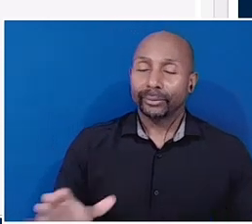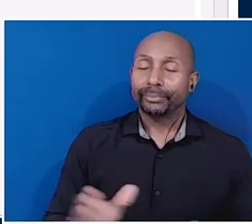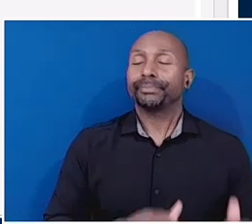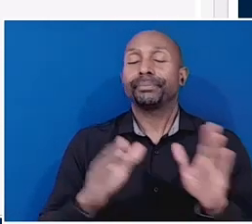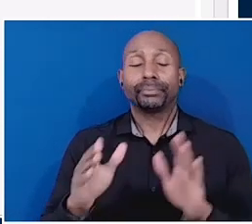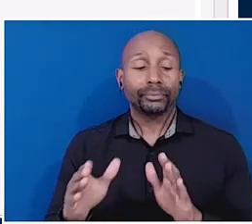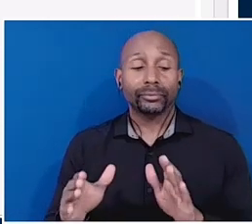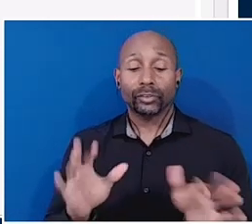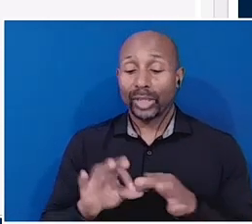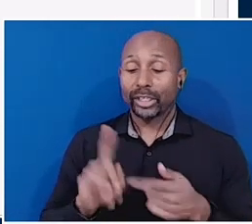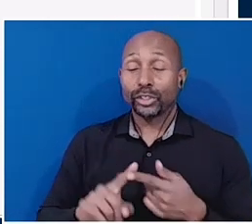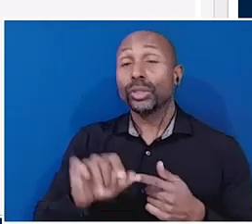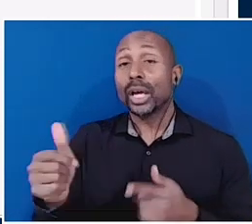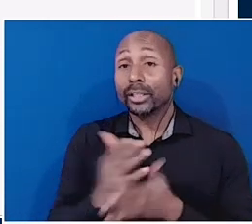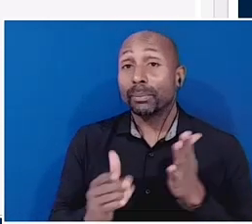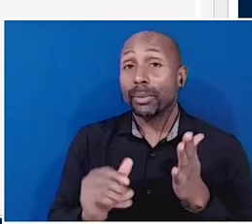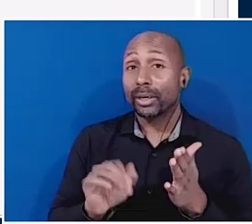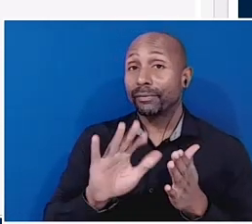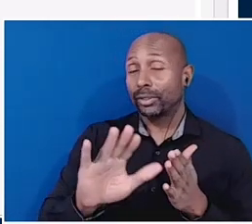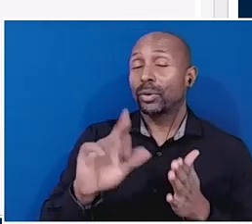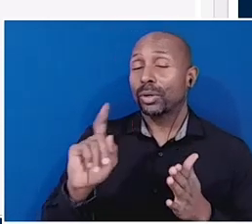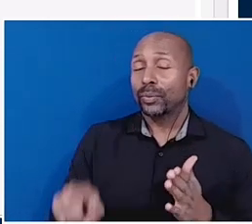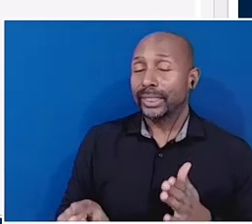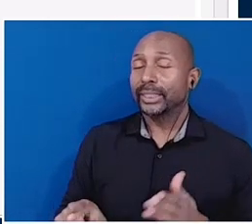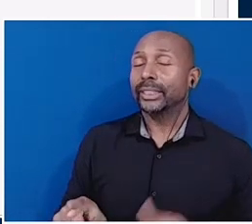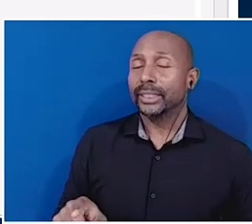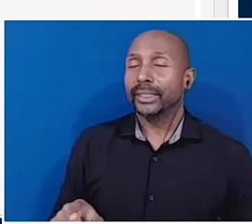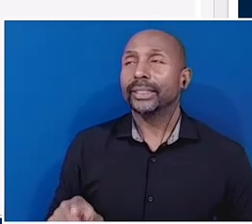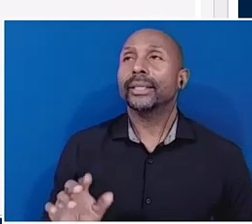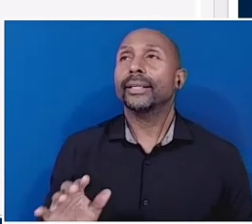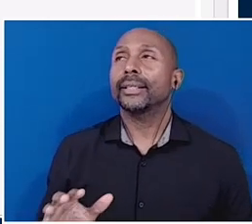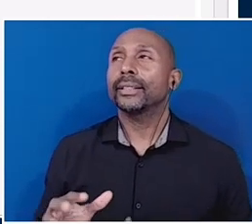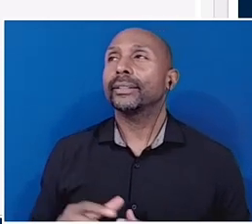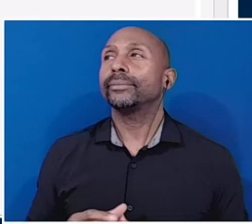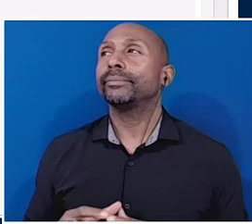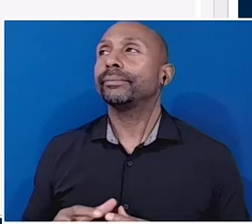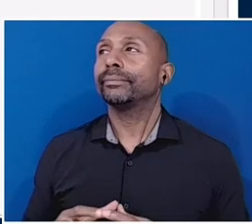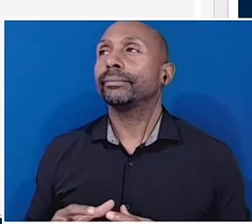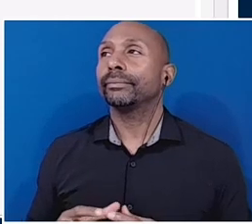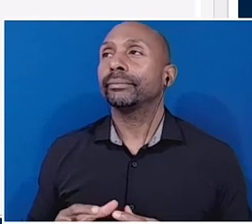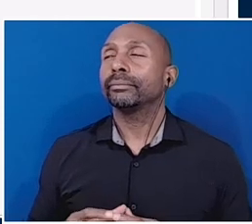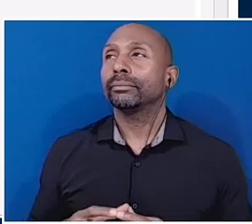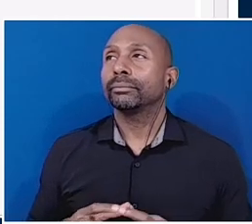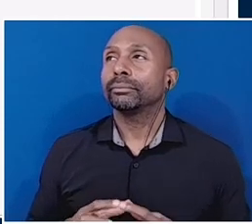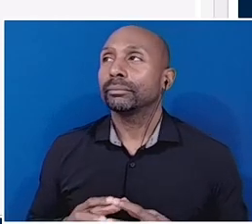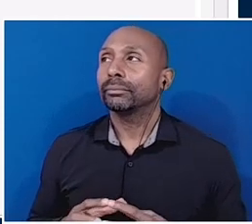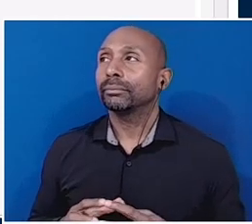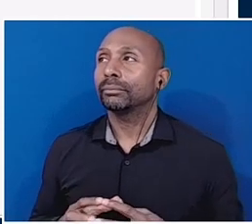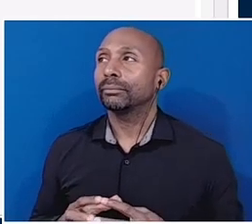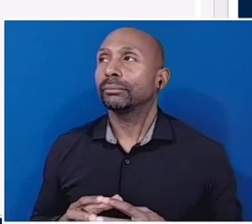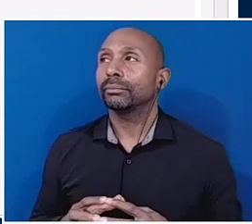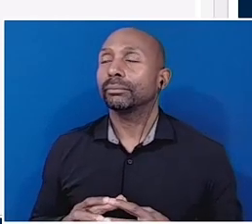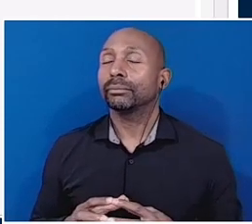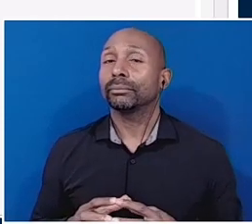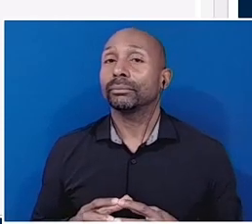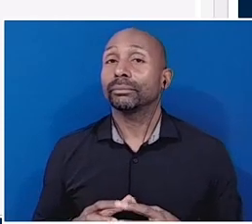question, the agency is responsible for